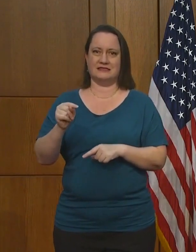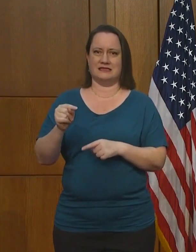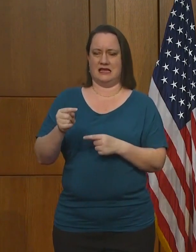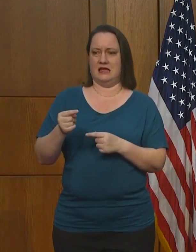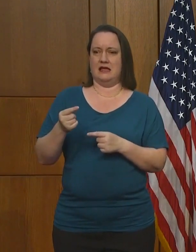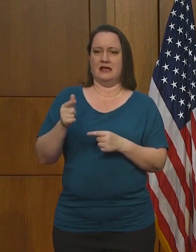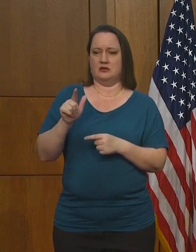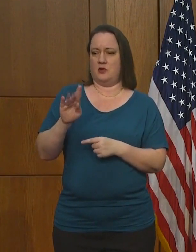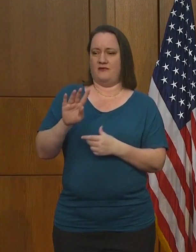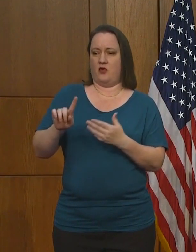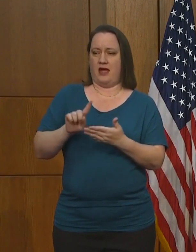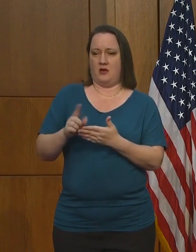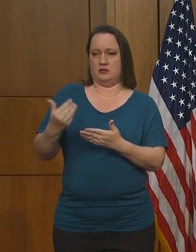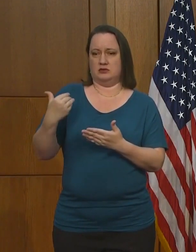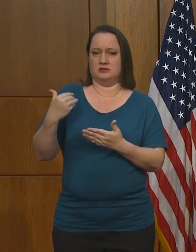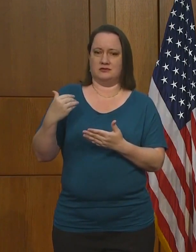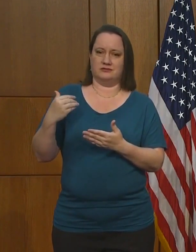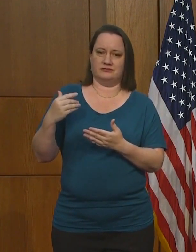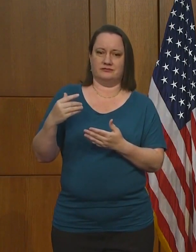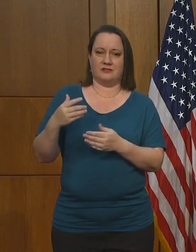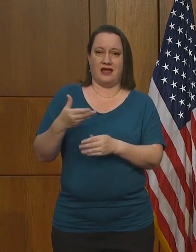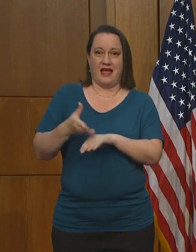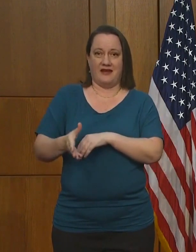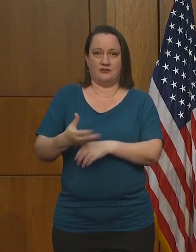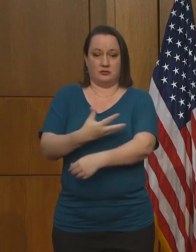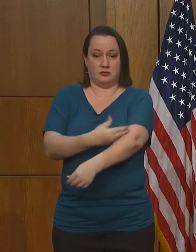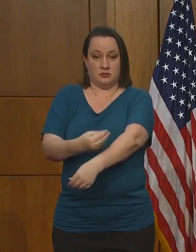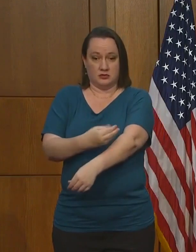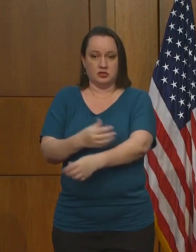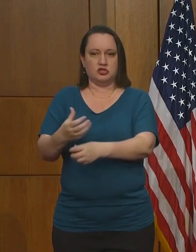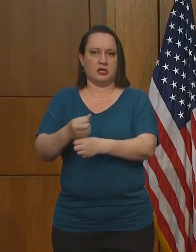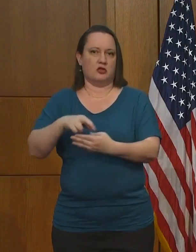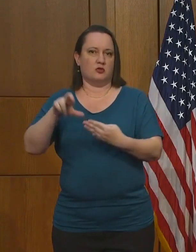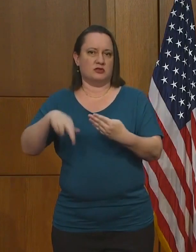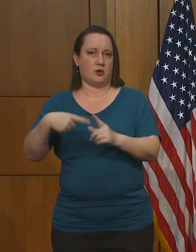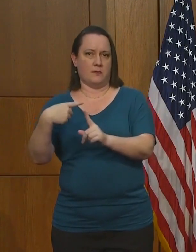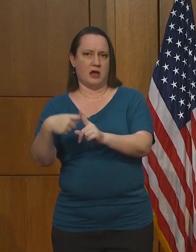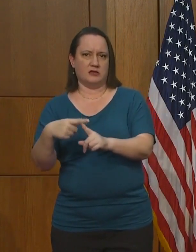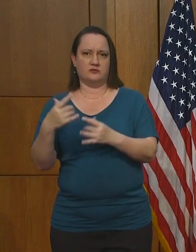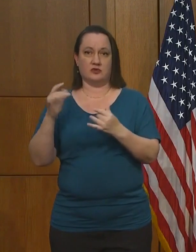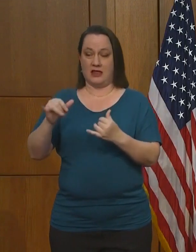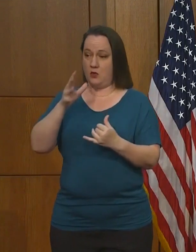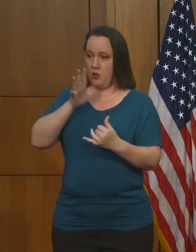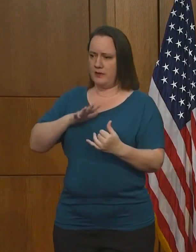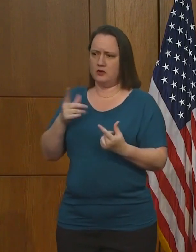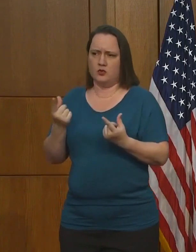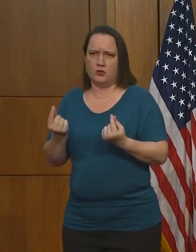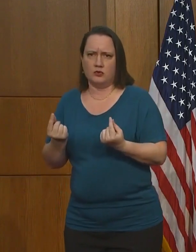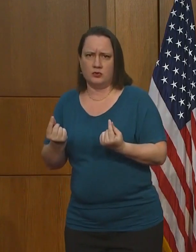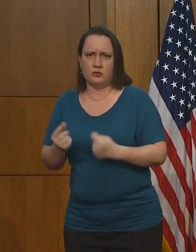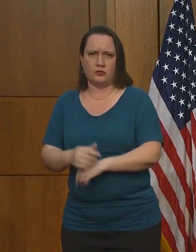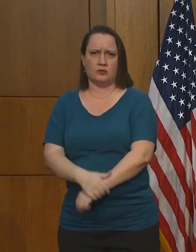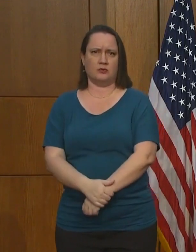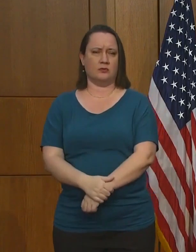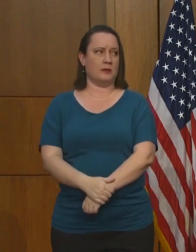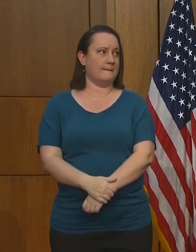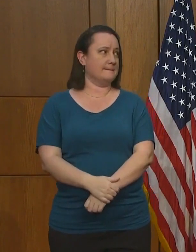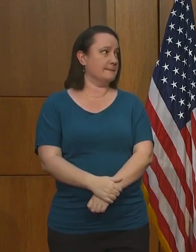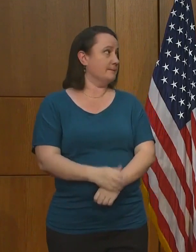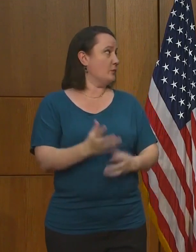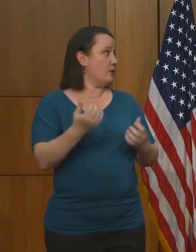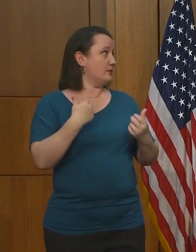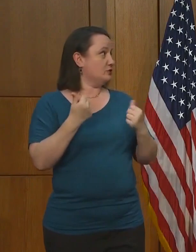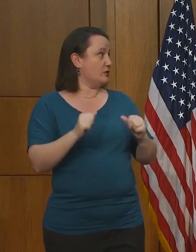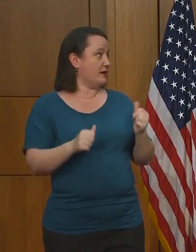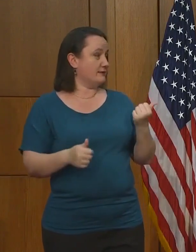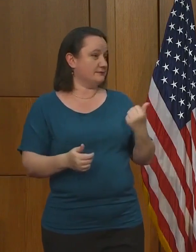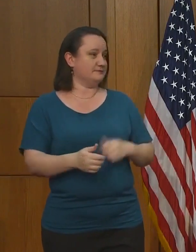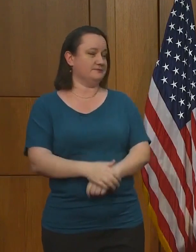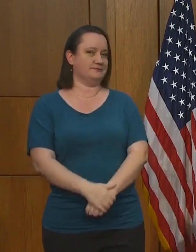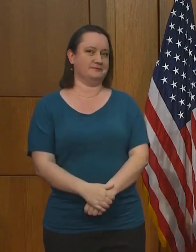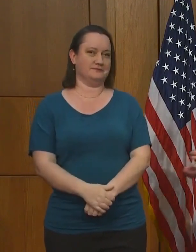WITHIN TWENTY FOUR HOURS YOU